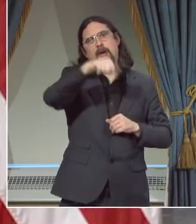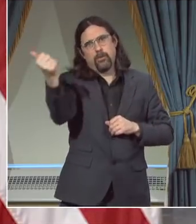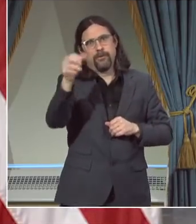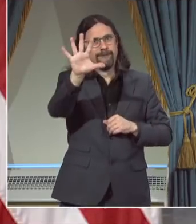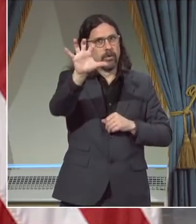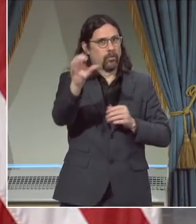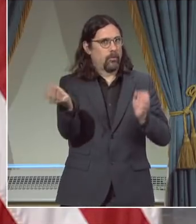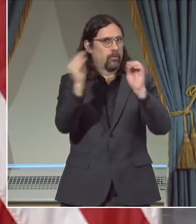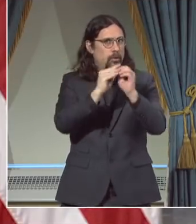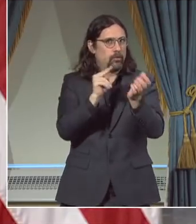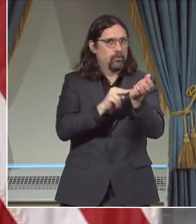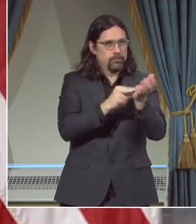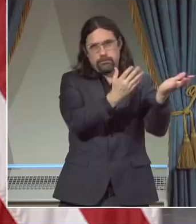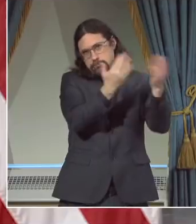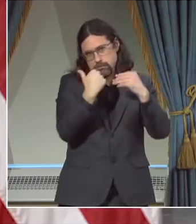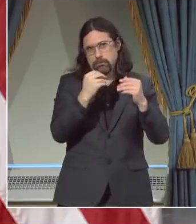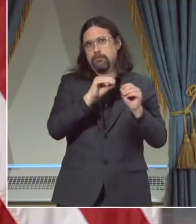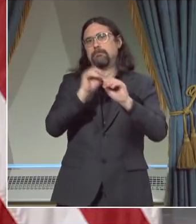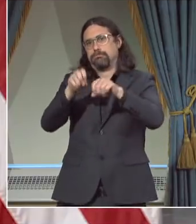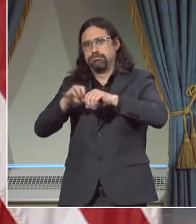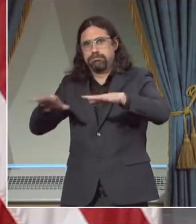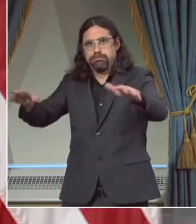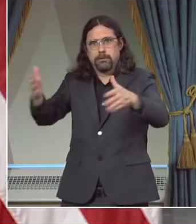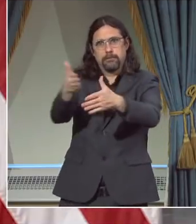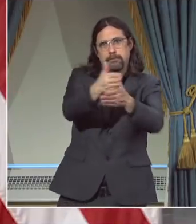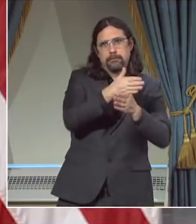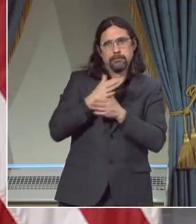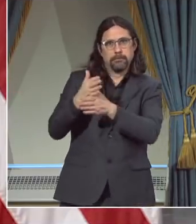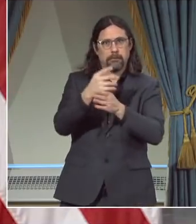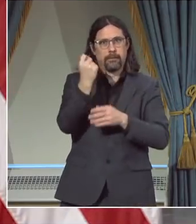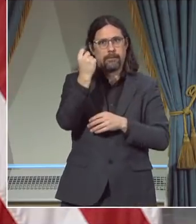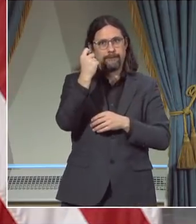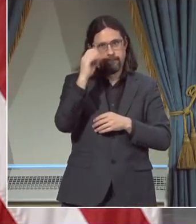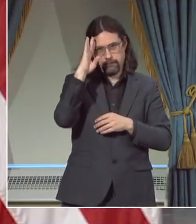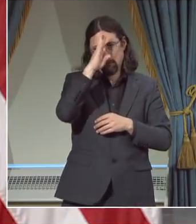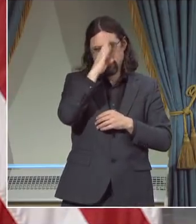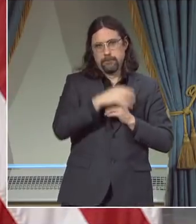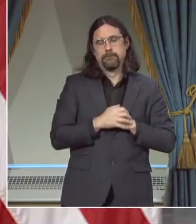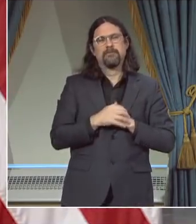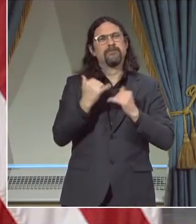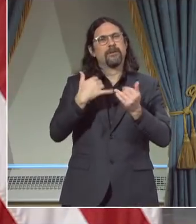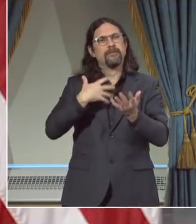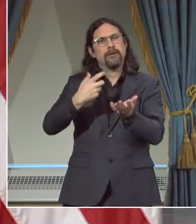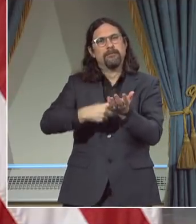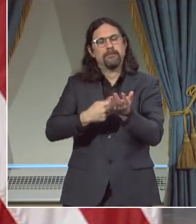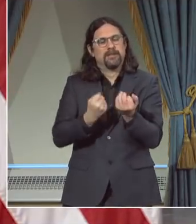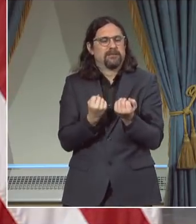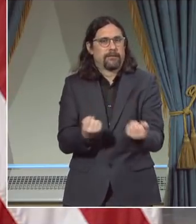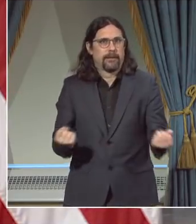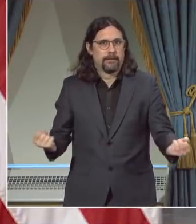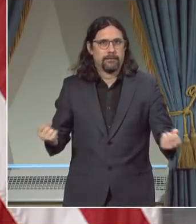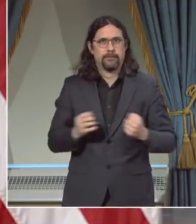CONSTANTLY, CONSTANTLY EIRNORFCE.